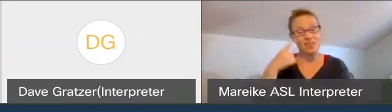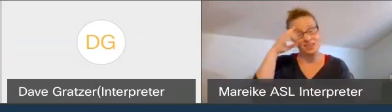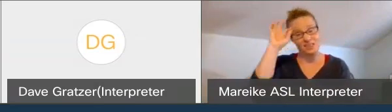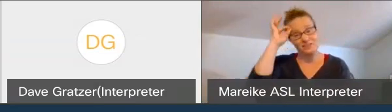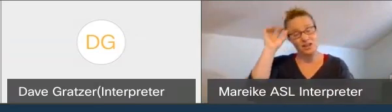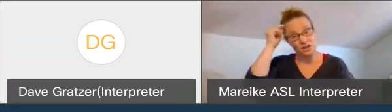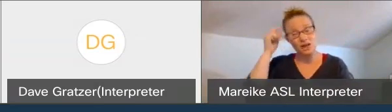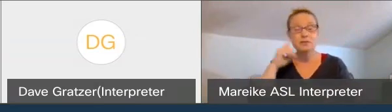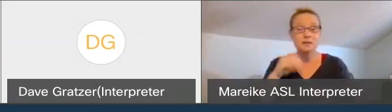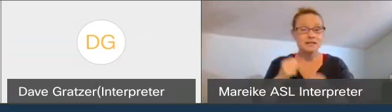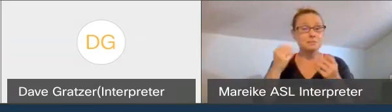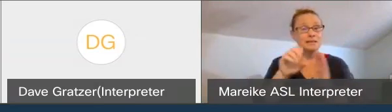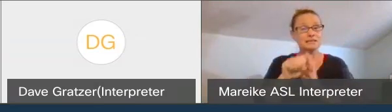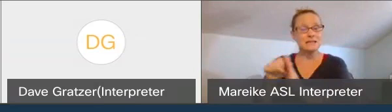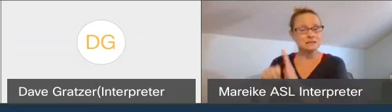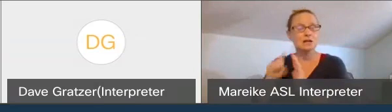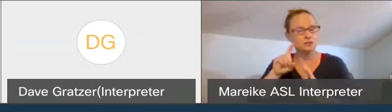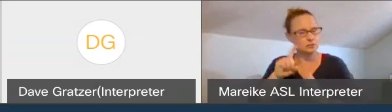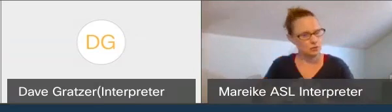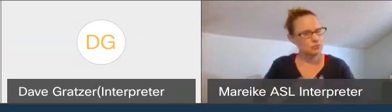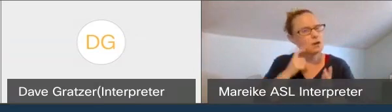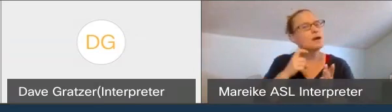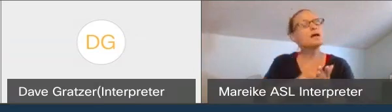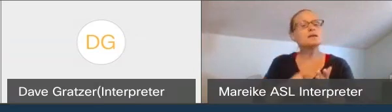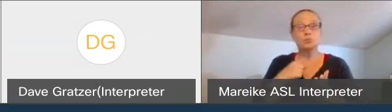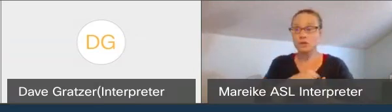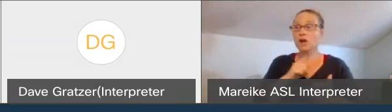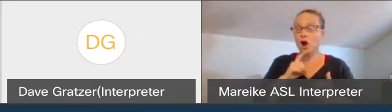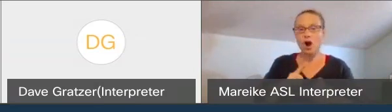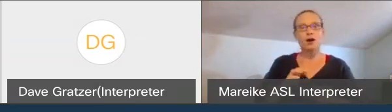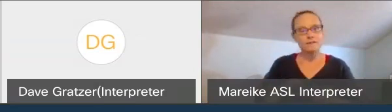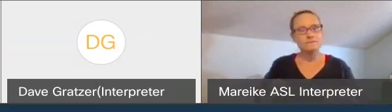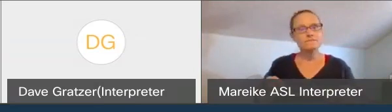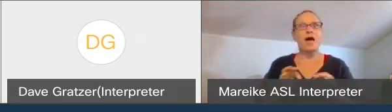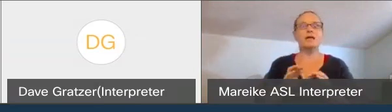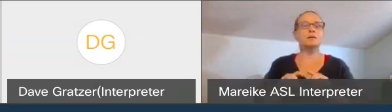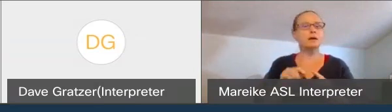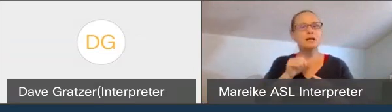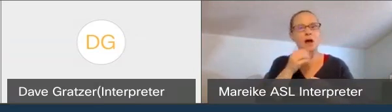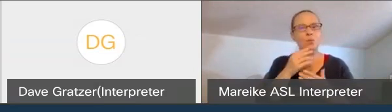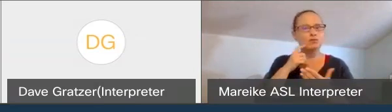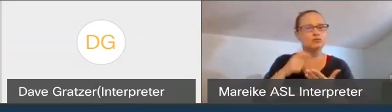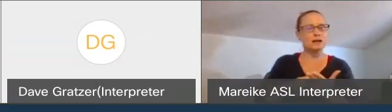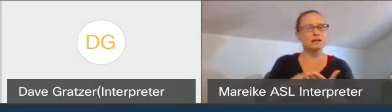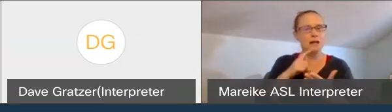are beginning to recognize that we are actually a valuable but not really well-recognized source of identifying